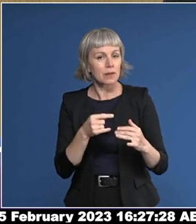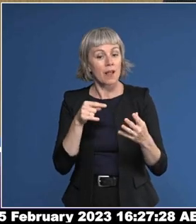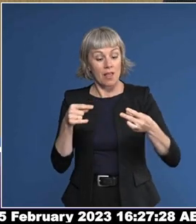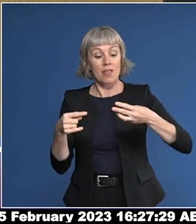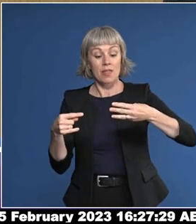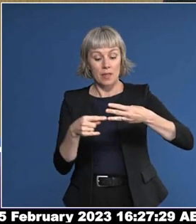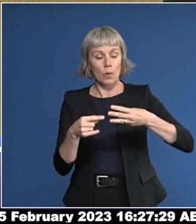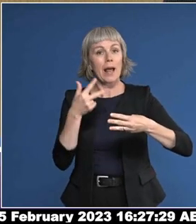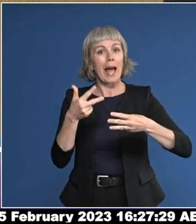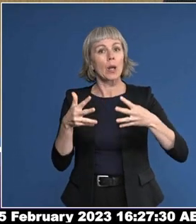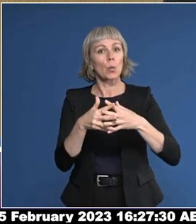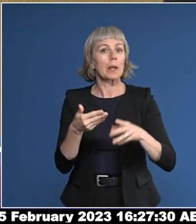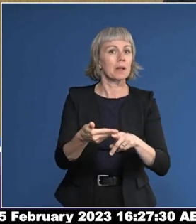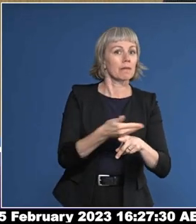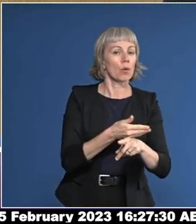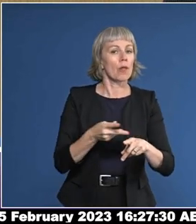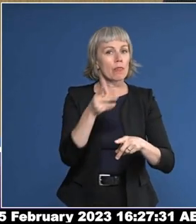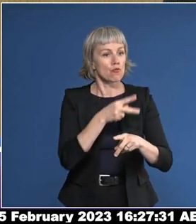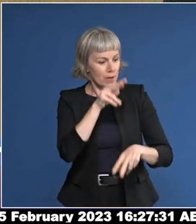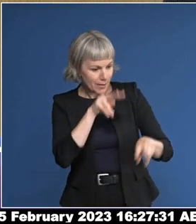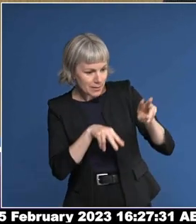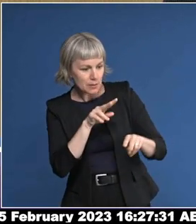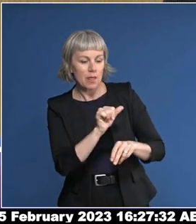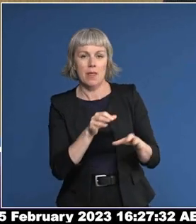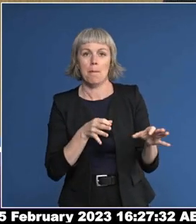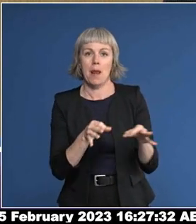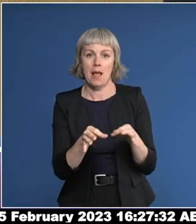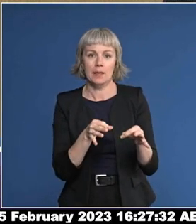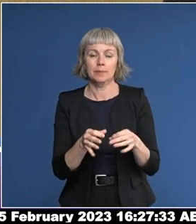reassessment. And in those reports is a whole range of information as to how the